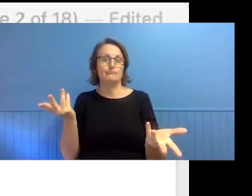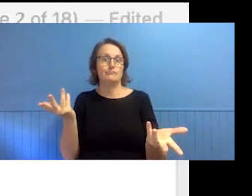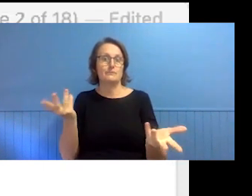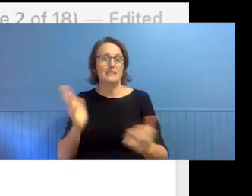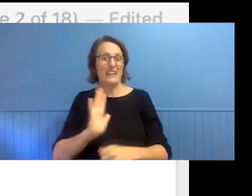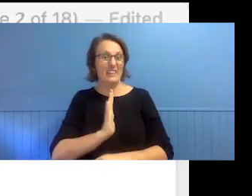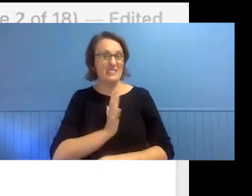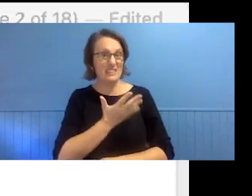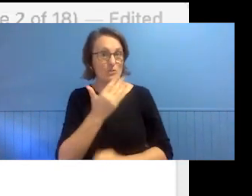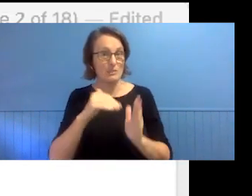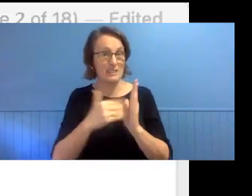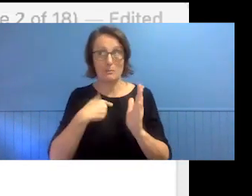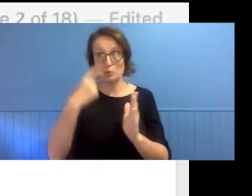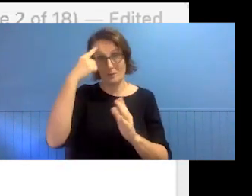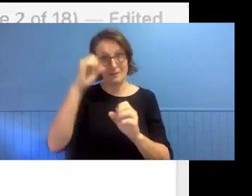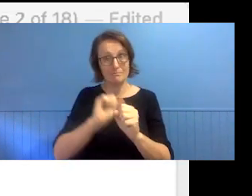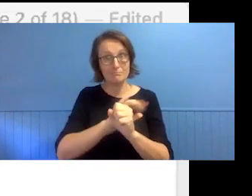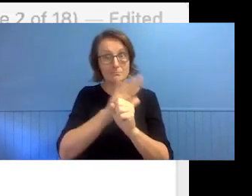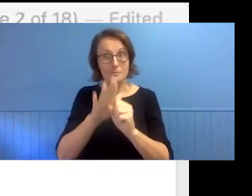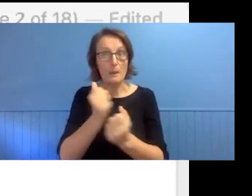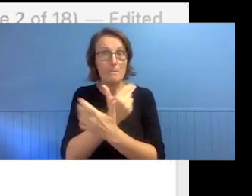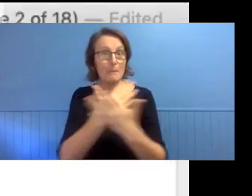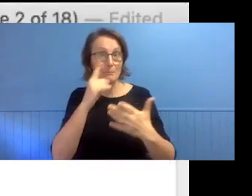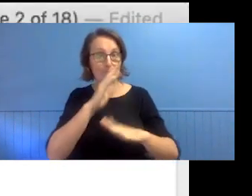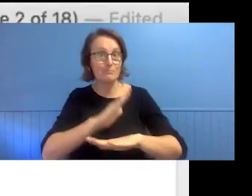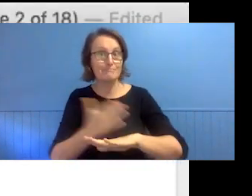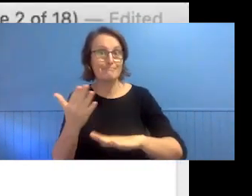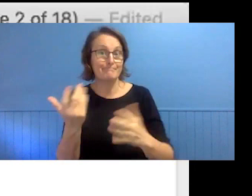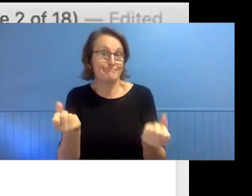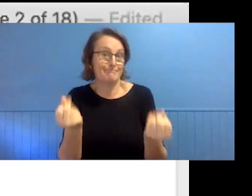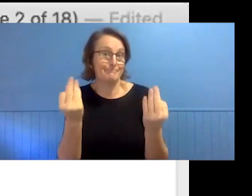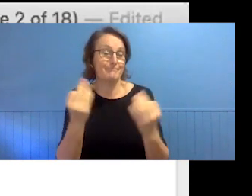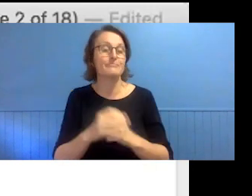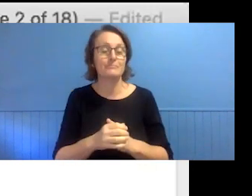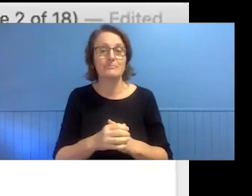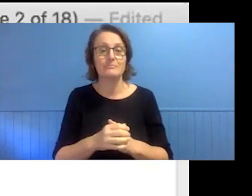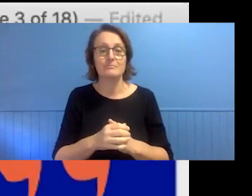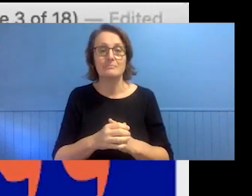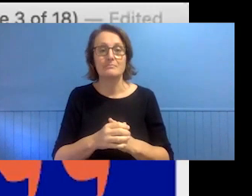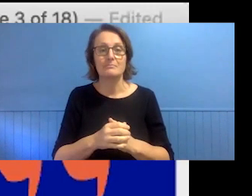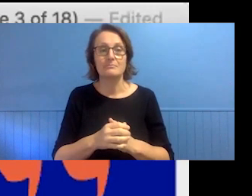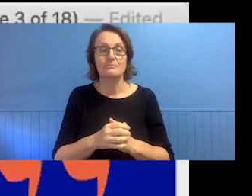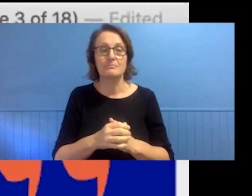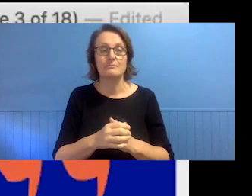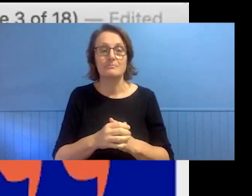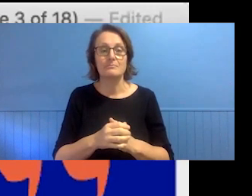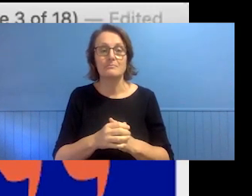economic outlook right now, right? So a researcher in digital inclusion